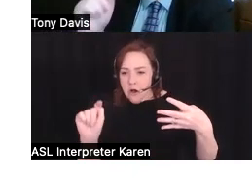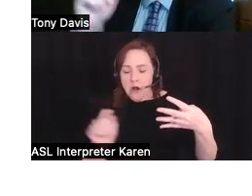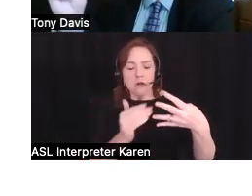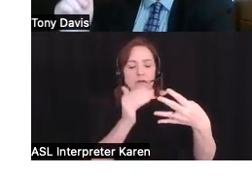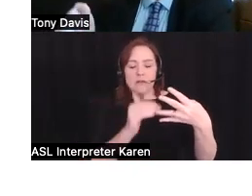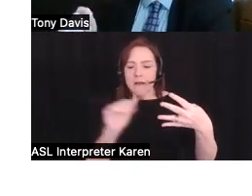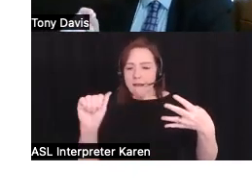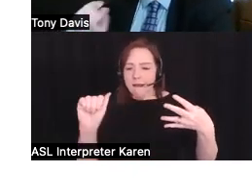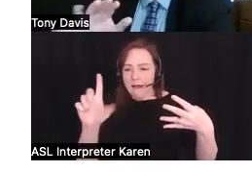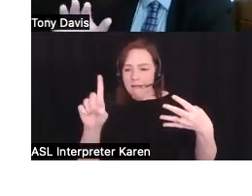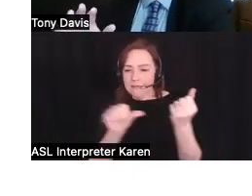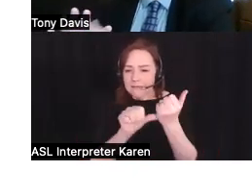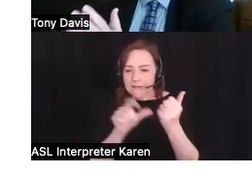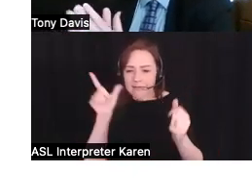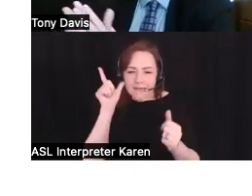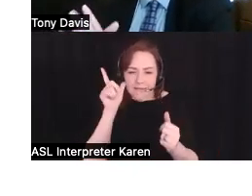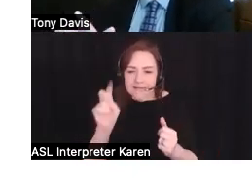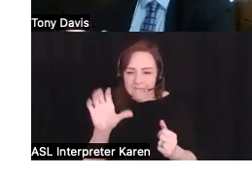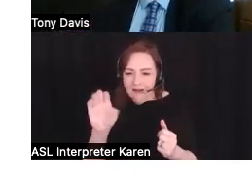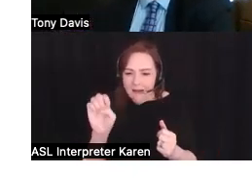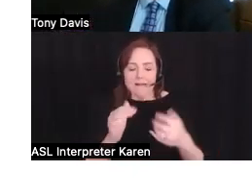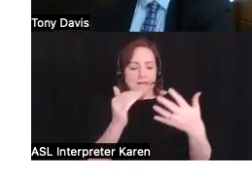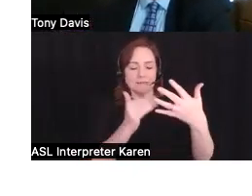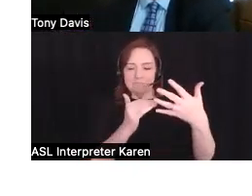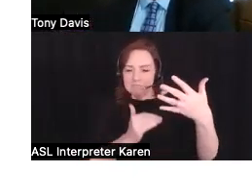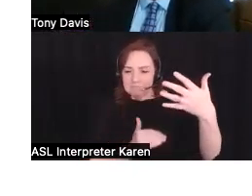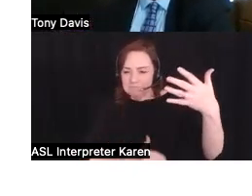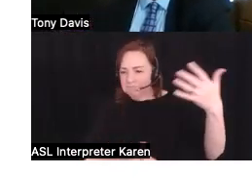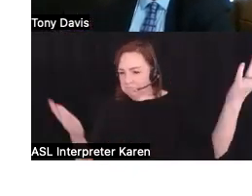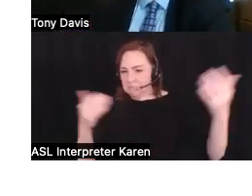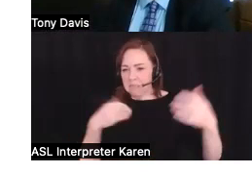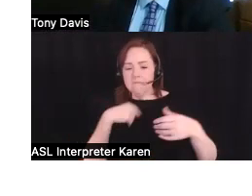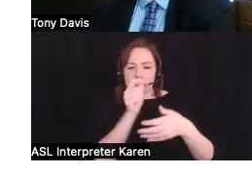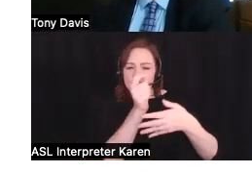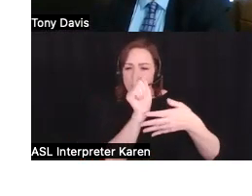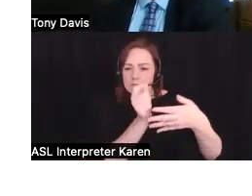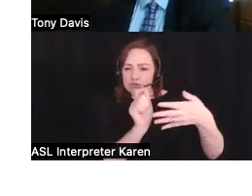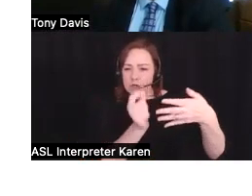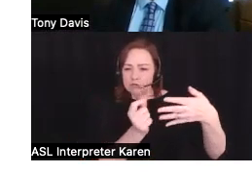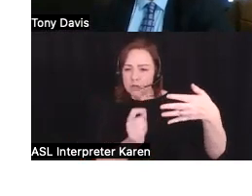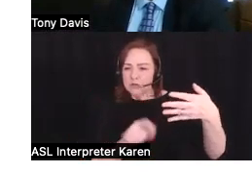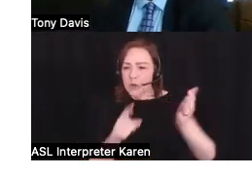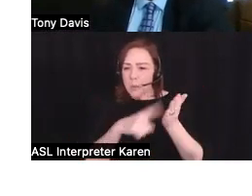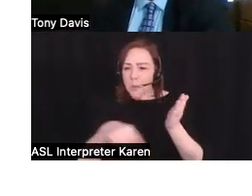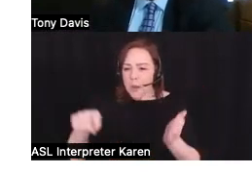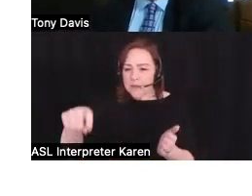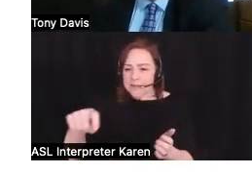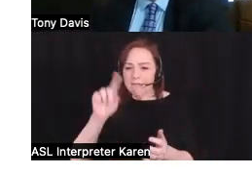checkable fillable accommodation request letter. um I'll go ahead and turn the time over to Kathy